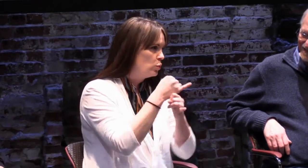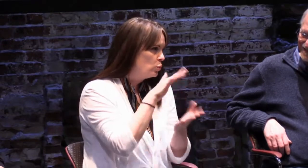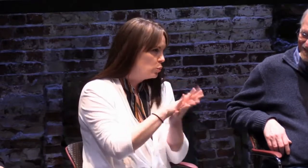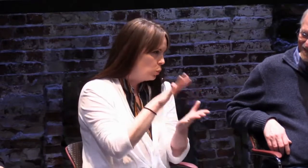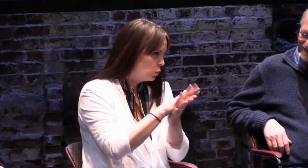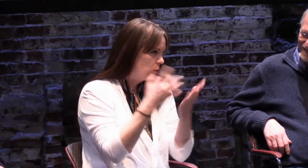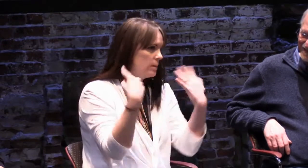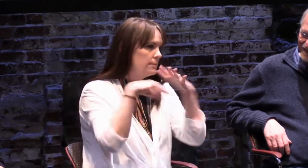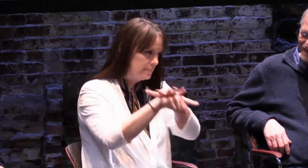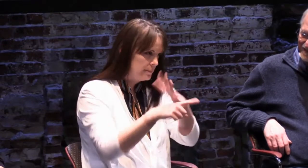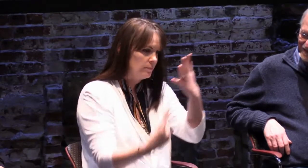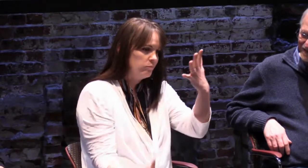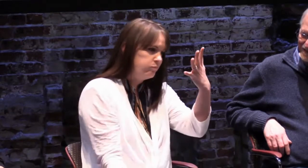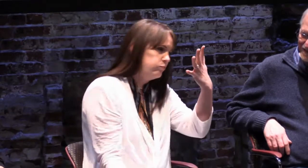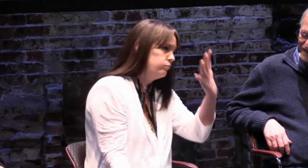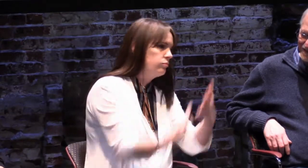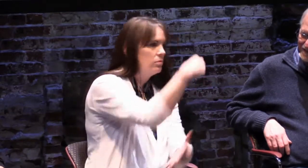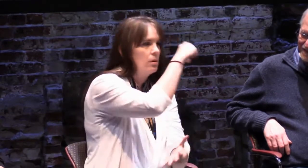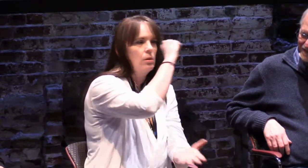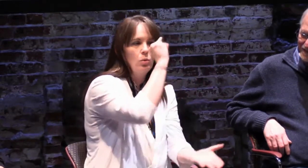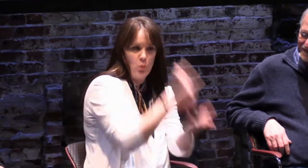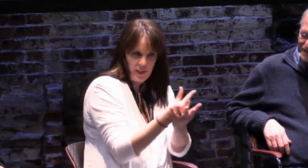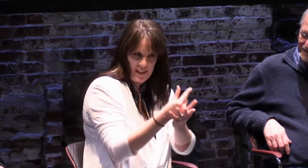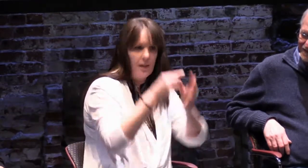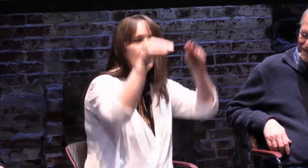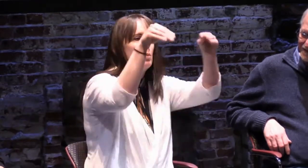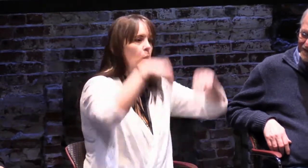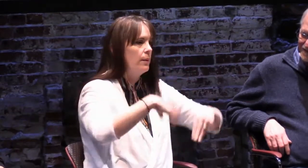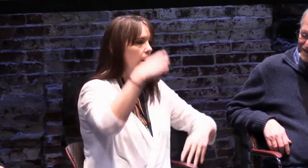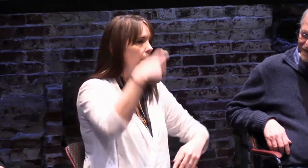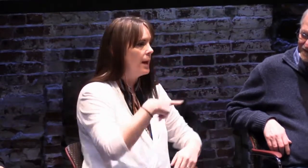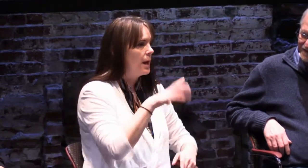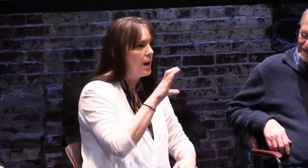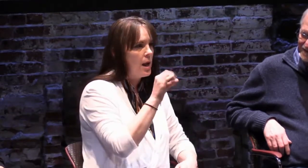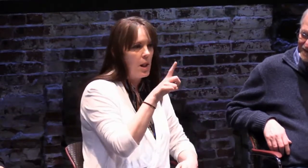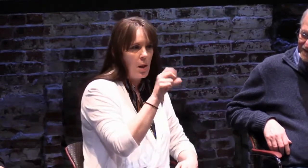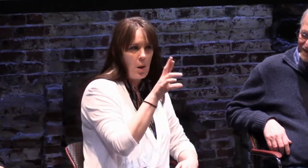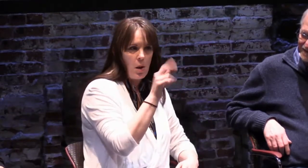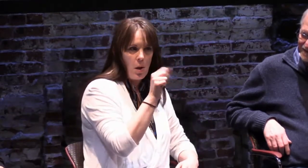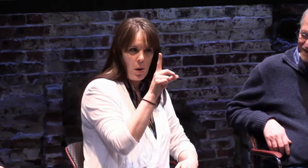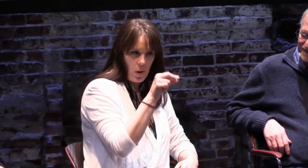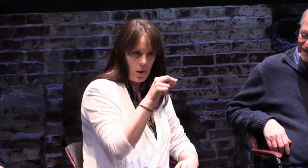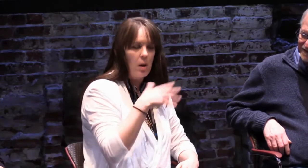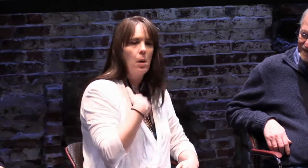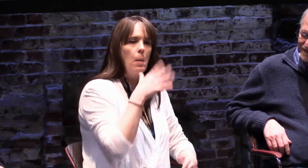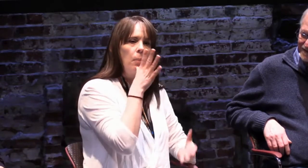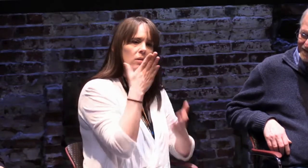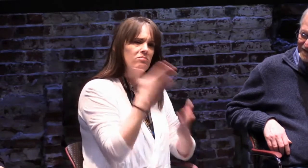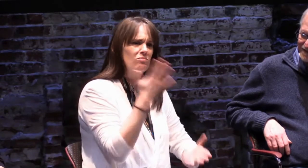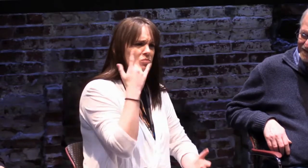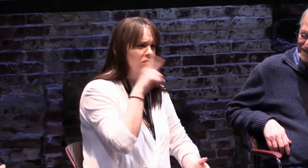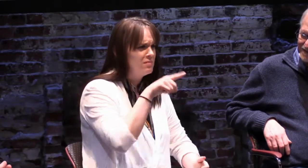I went to an international school where I was mainstreamed, graduated, then moved back to Colorado